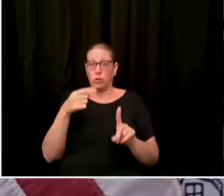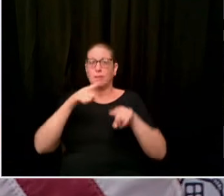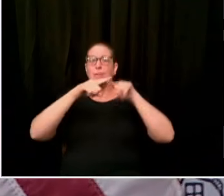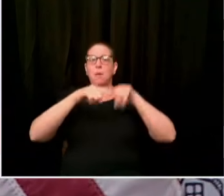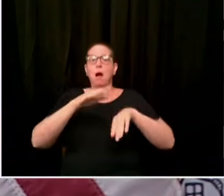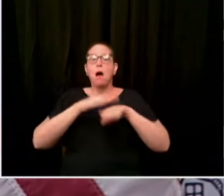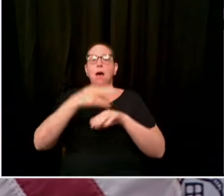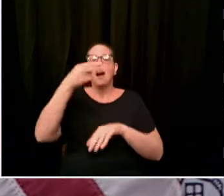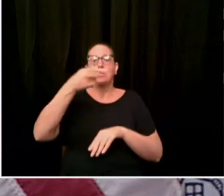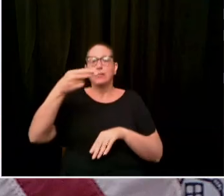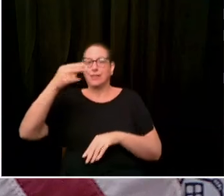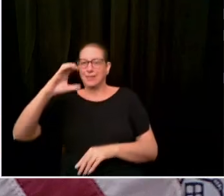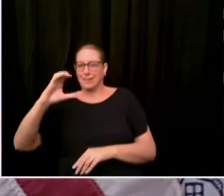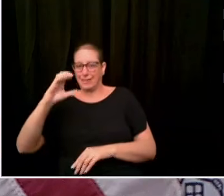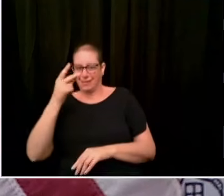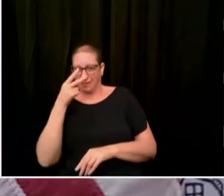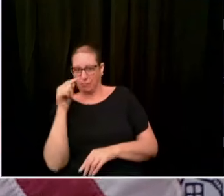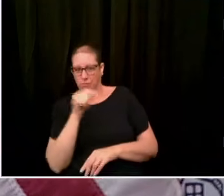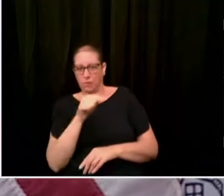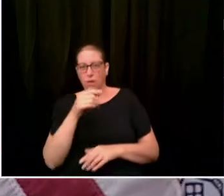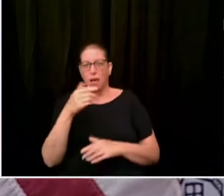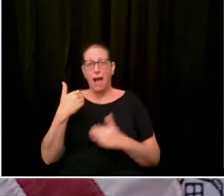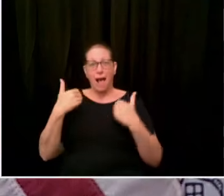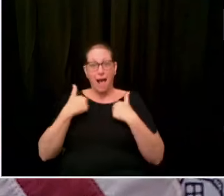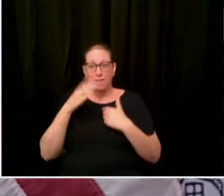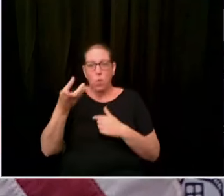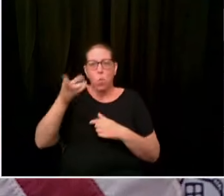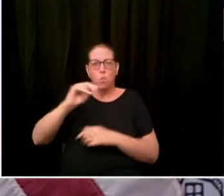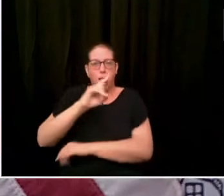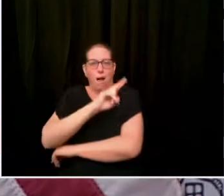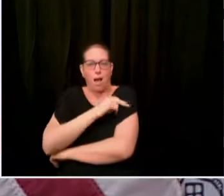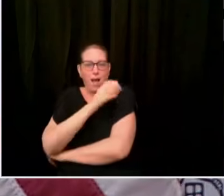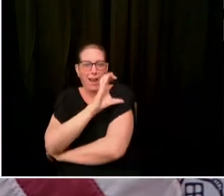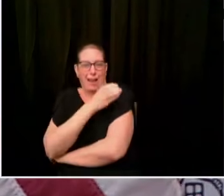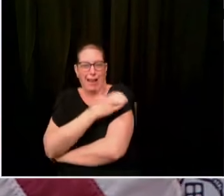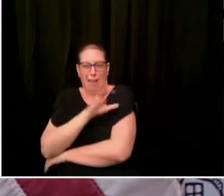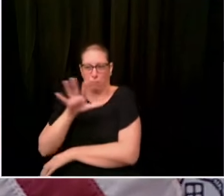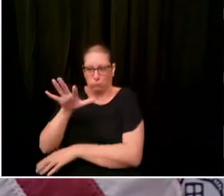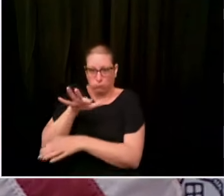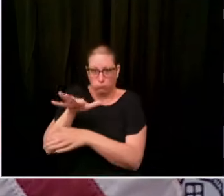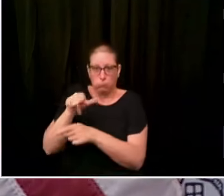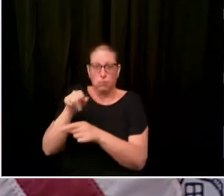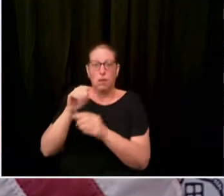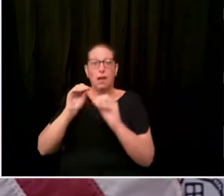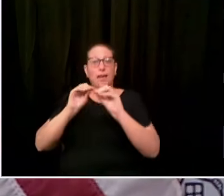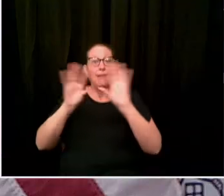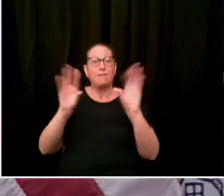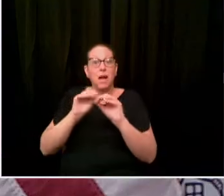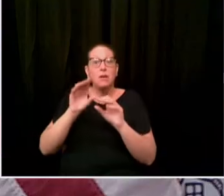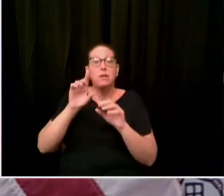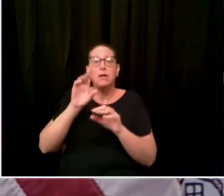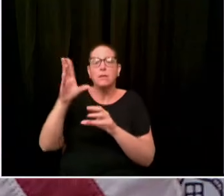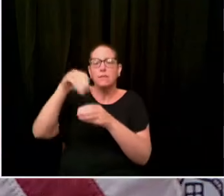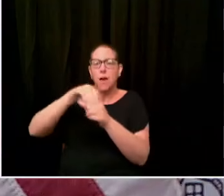MOST STRAIGHTFORWARD WT I WE HEAL D HOSPITALS.